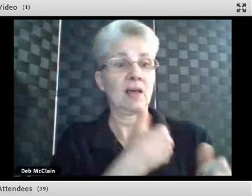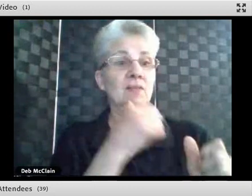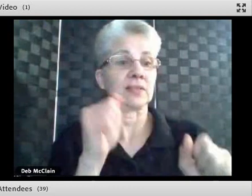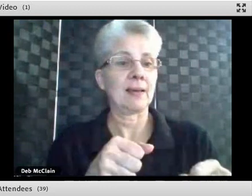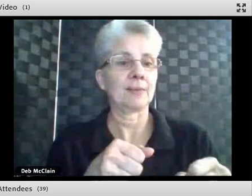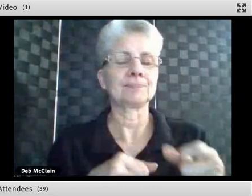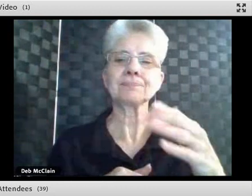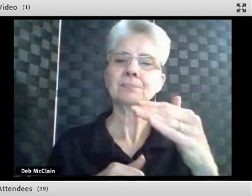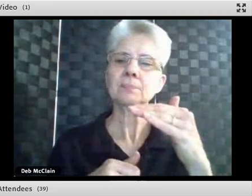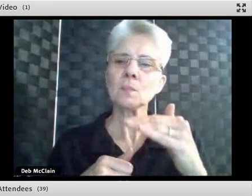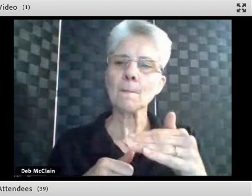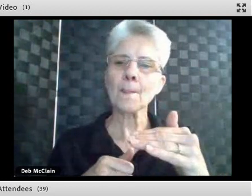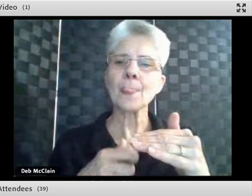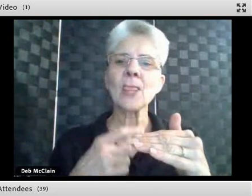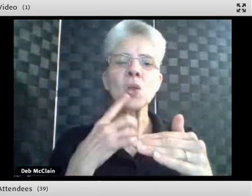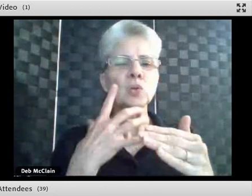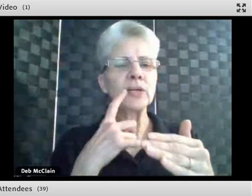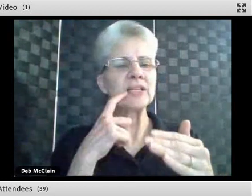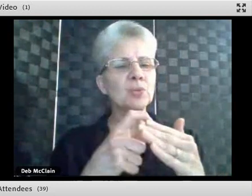Legally you may need to be able to access